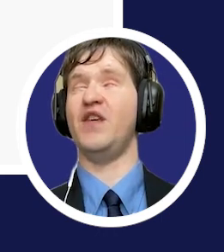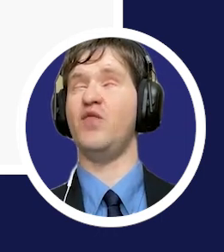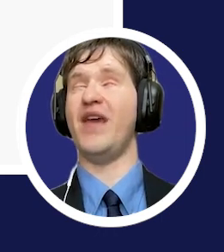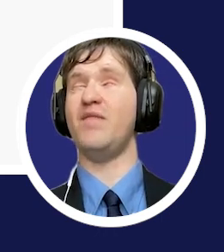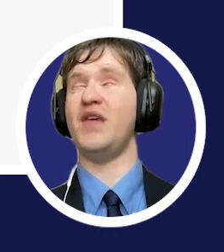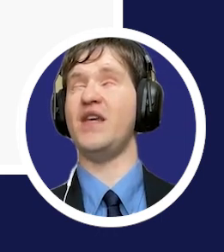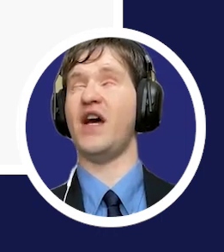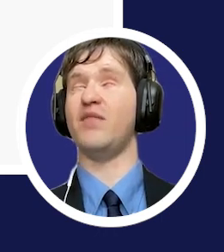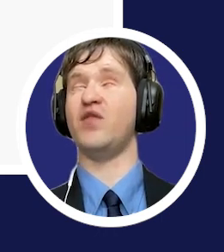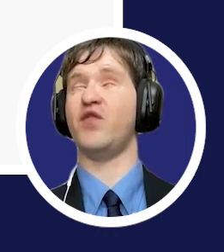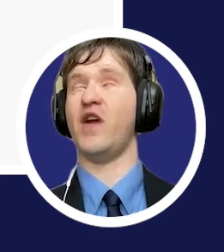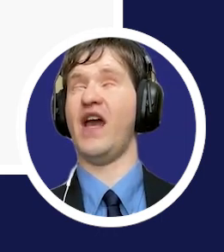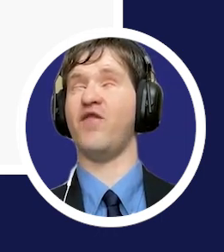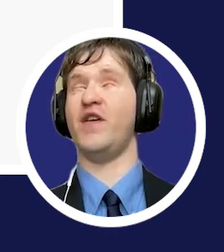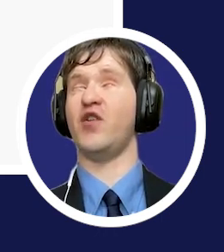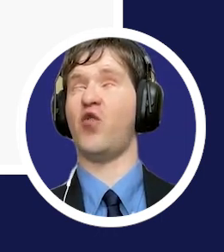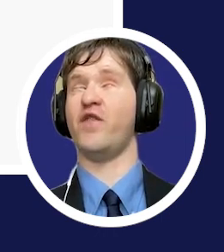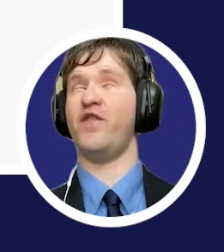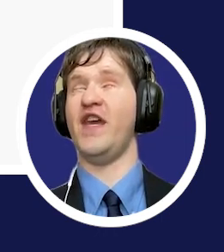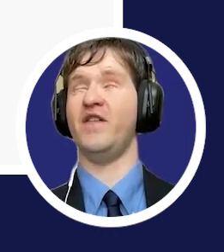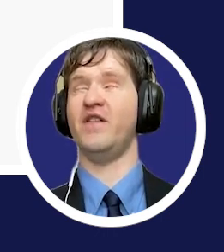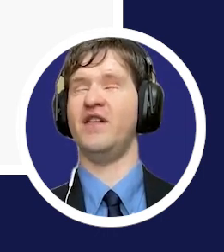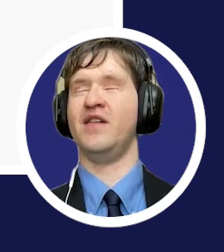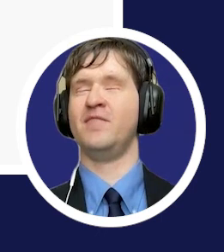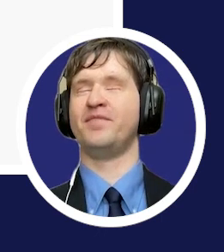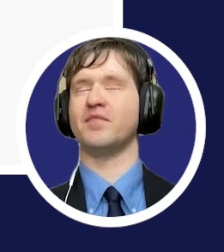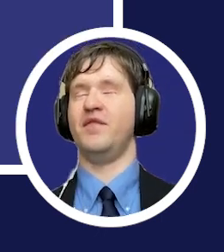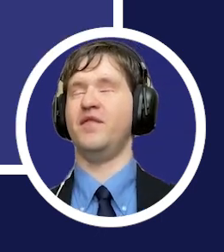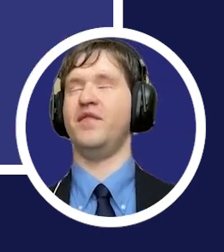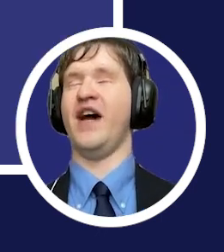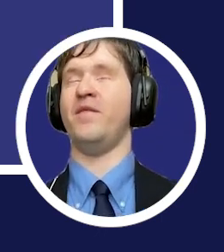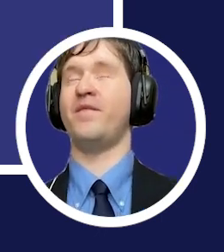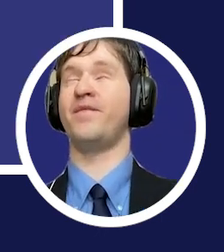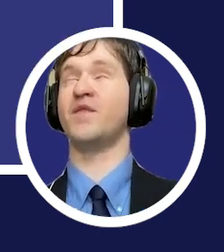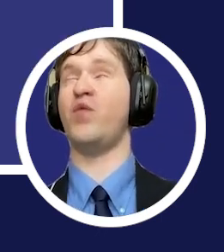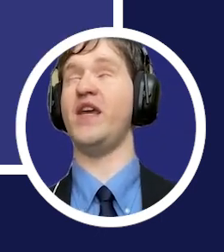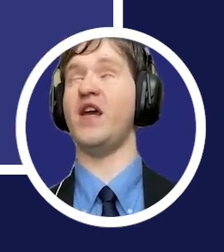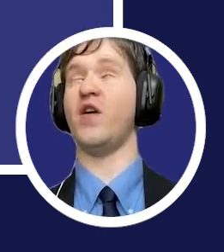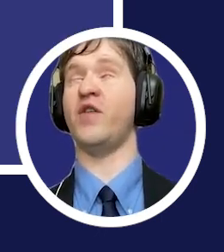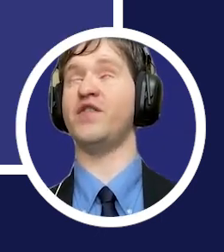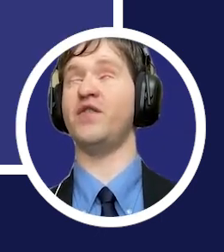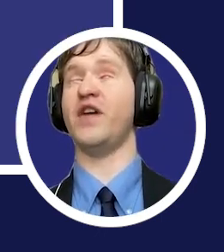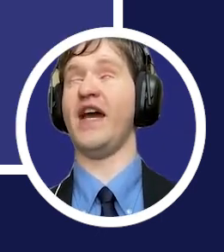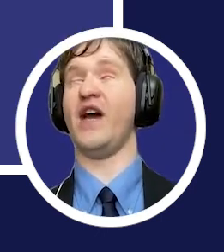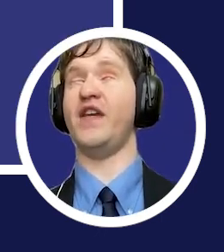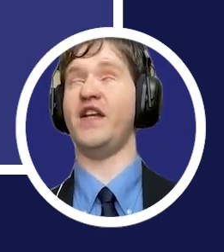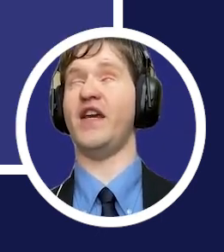you may be liable for every court fee. Now, we are going to look at how the ADA